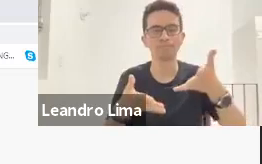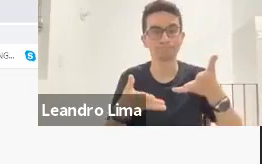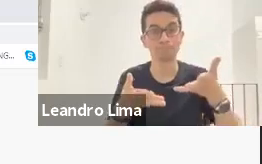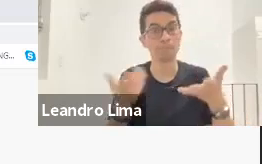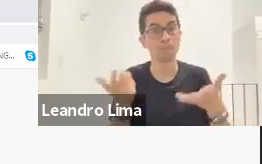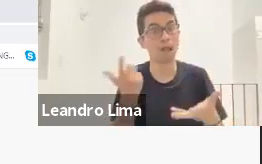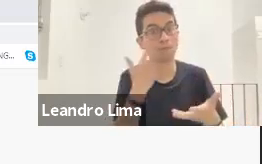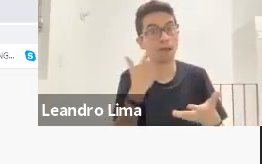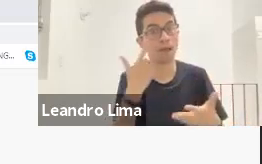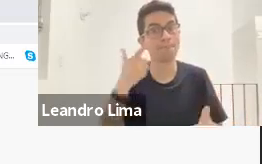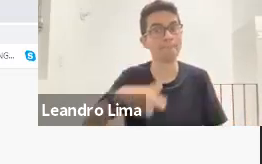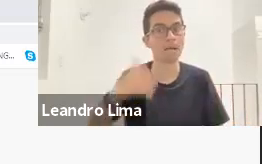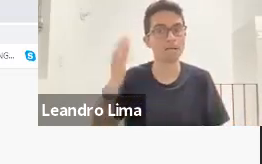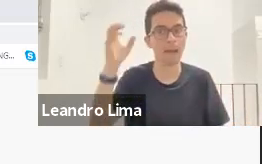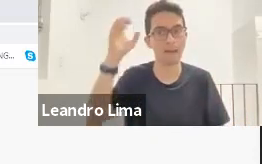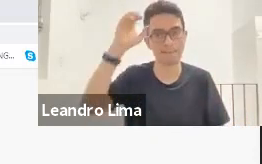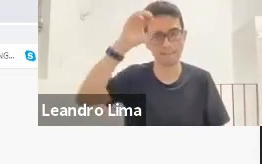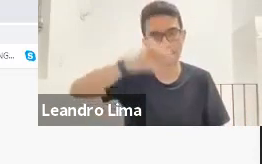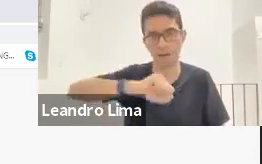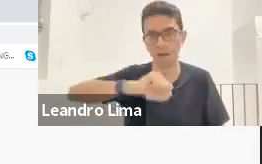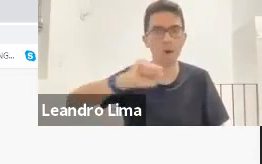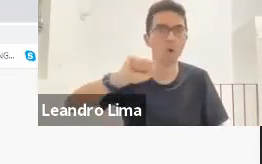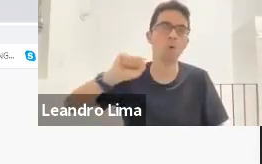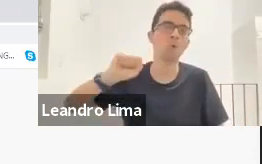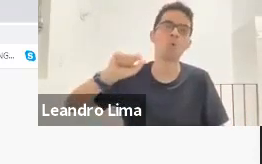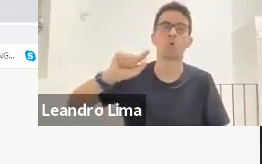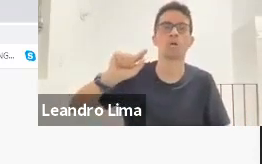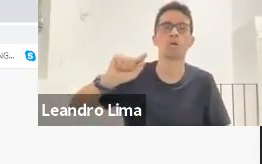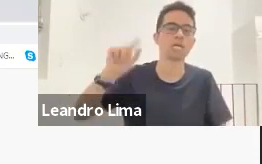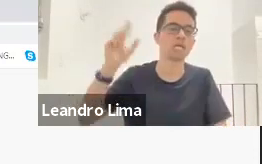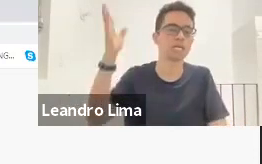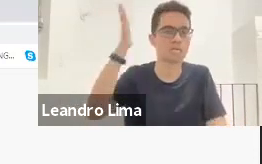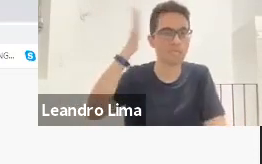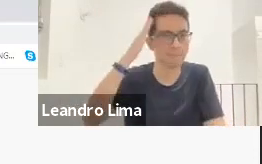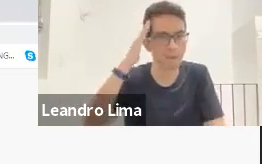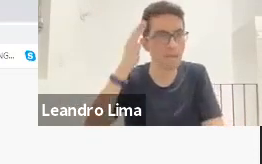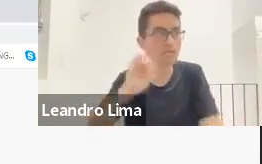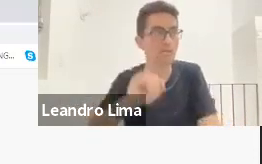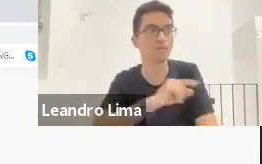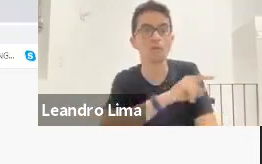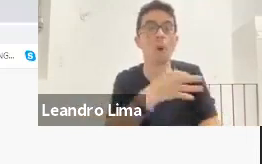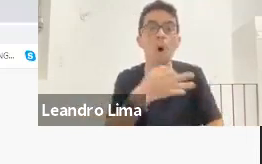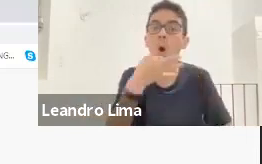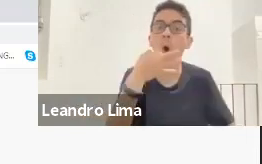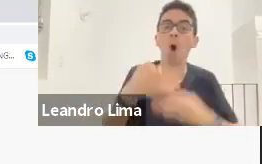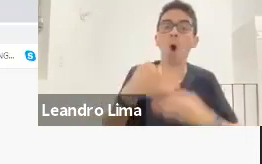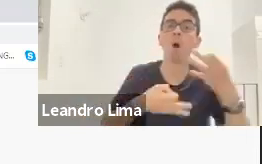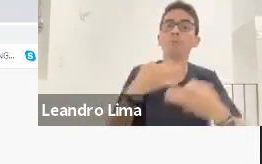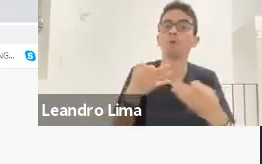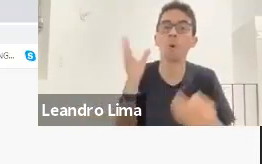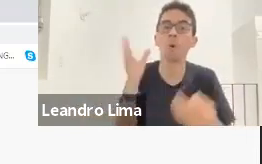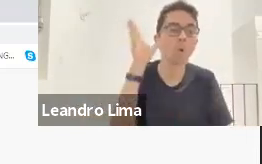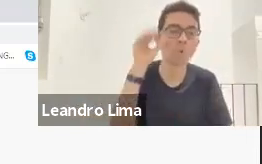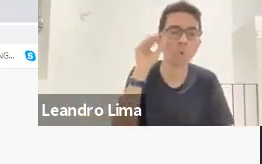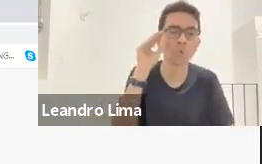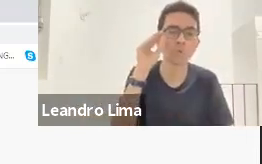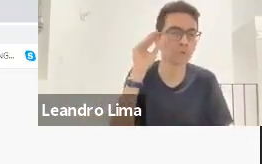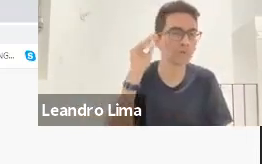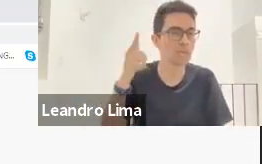And what I'd like to do is see. ee if anyone wants to ee if anyone wants to chime in, I did, I know that the chat box has been worse. g away g away, and I haven't